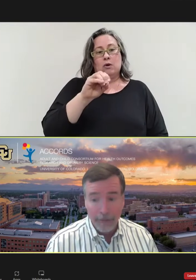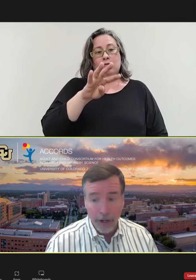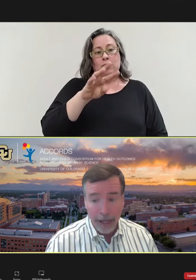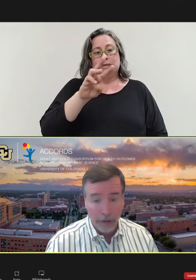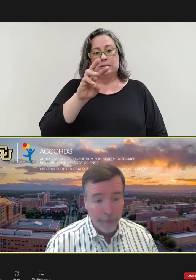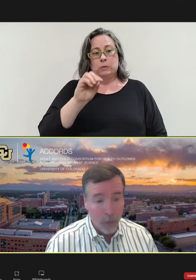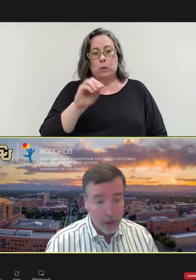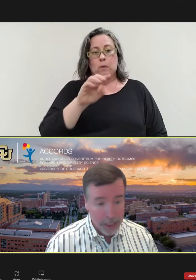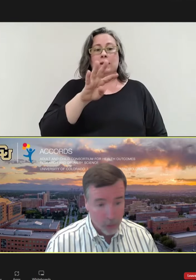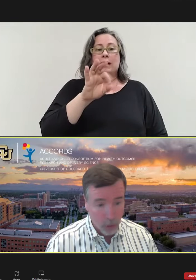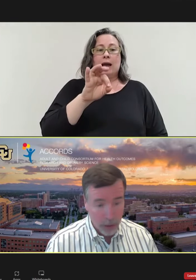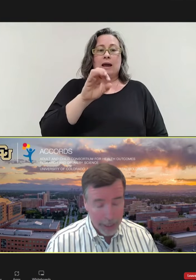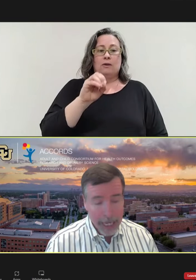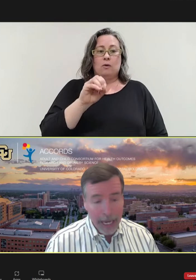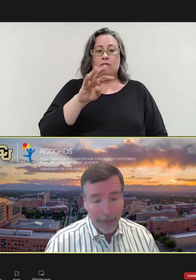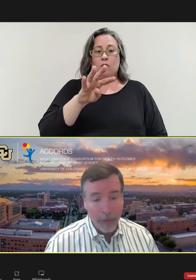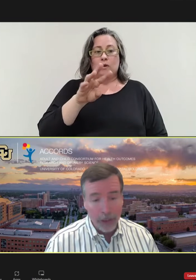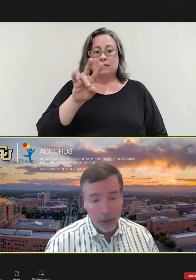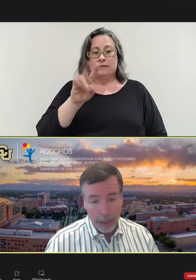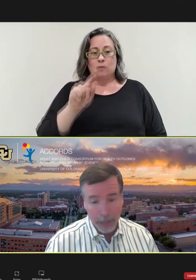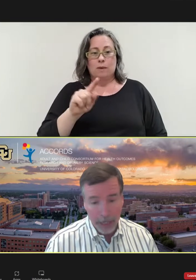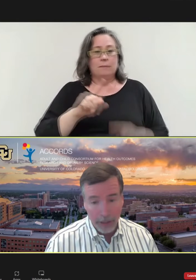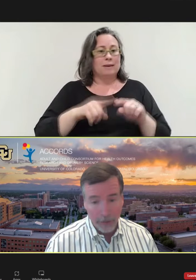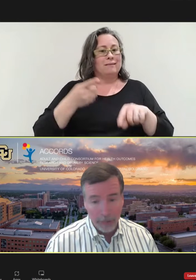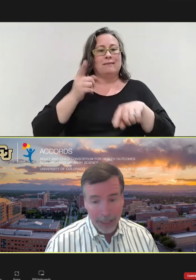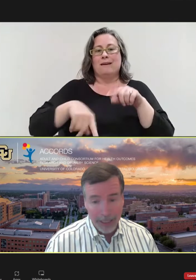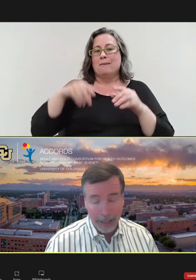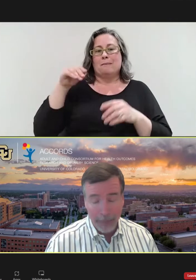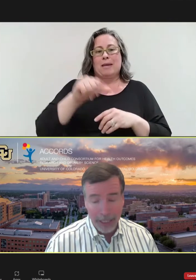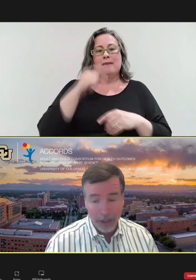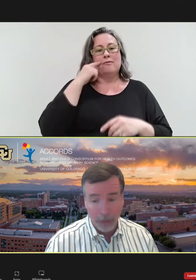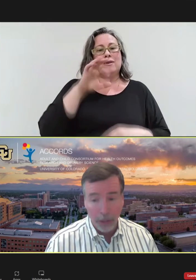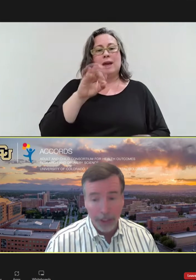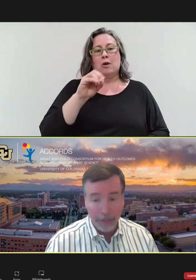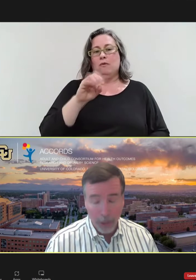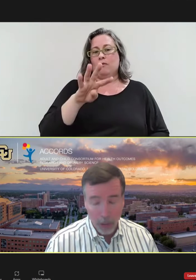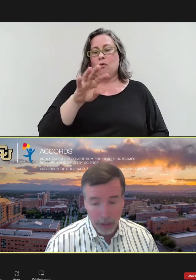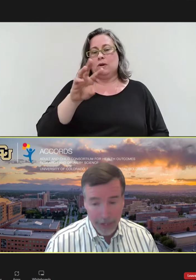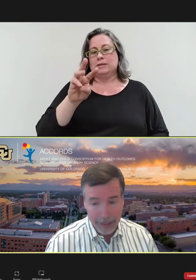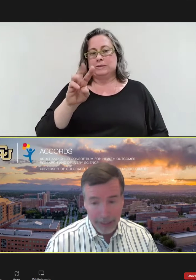for 90461. And that restricts payment for administering multicomponent vaccines,